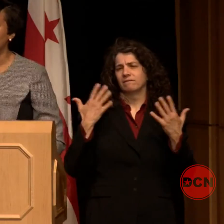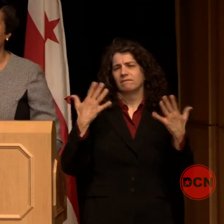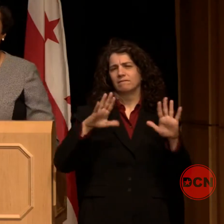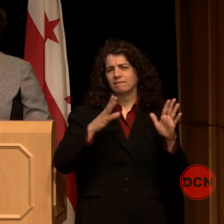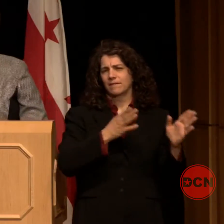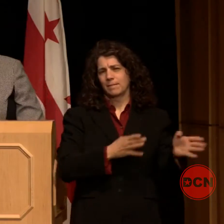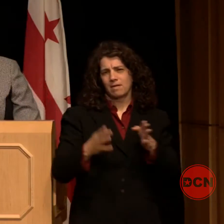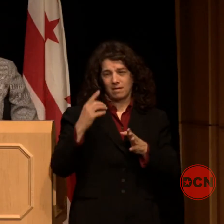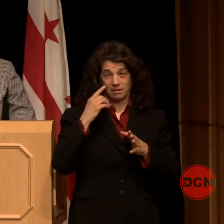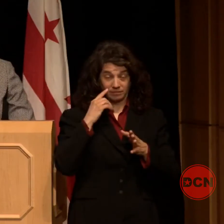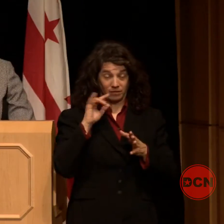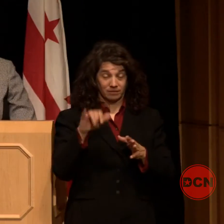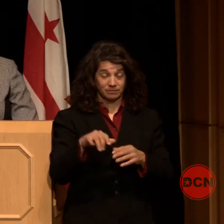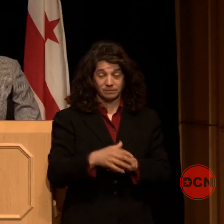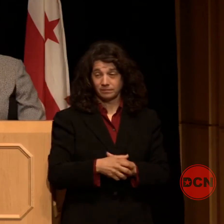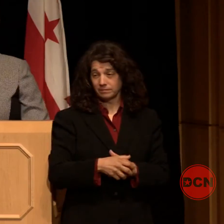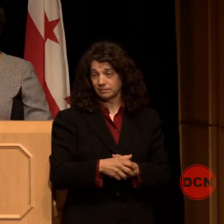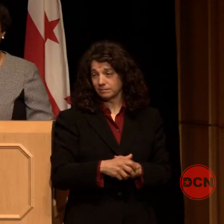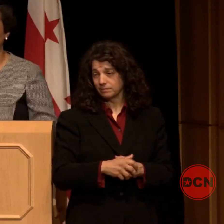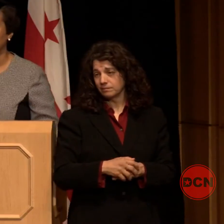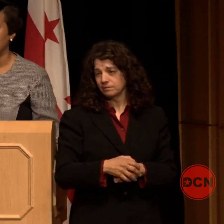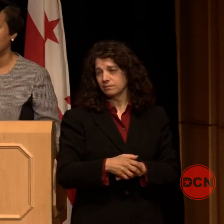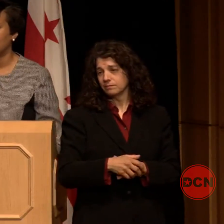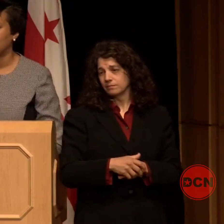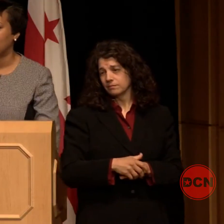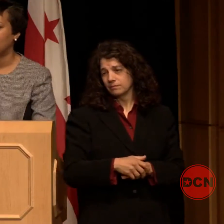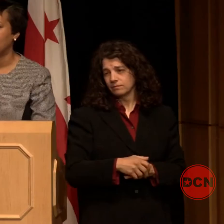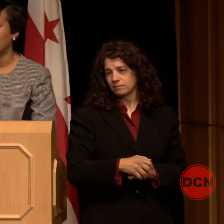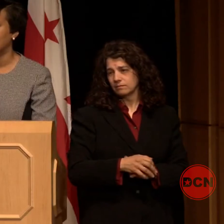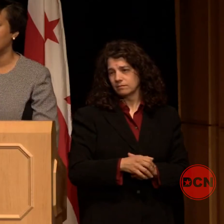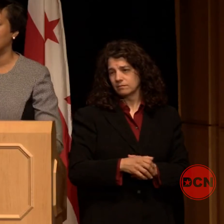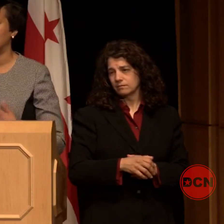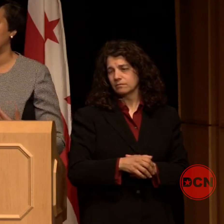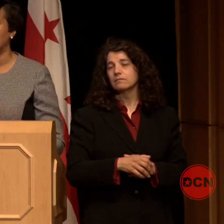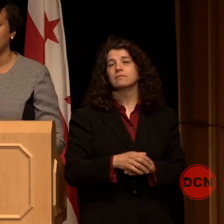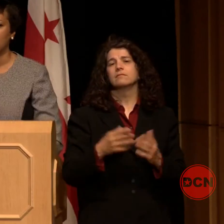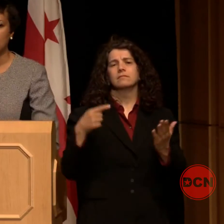TO FOLLOW OUR GREEN BOOK TO WORK WITH OUR DSLBD AND TO WORK WITH